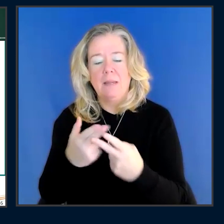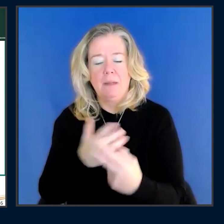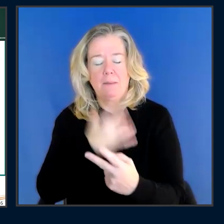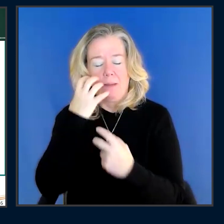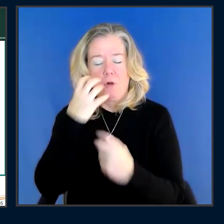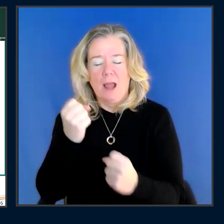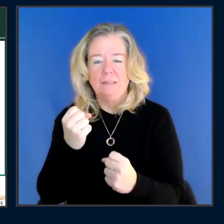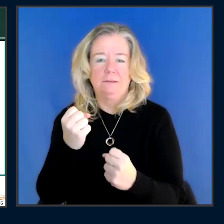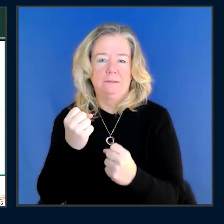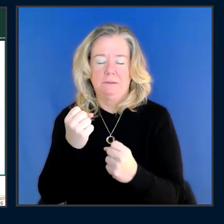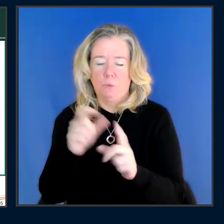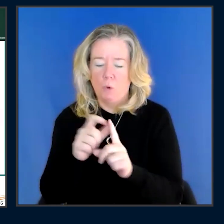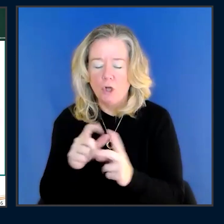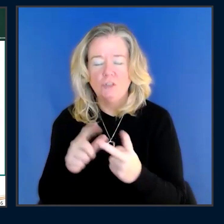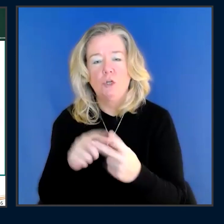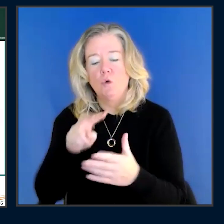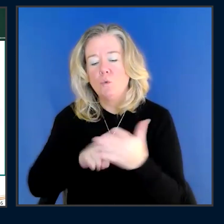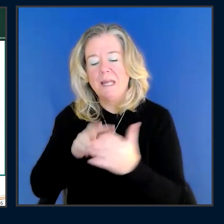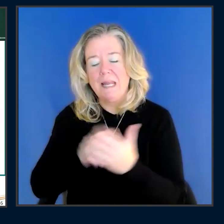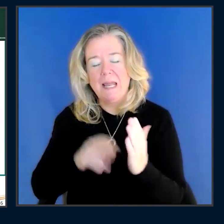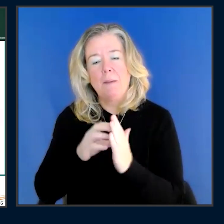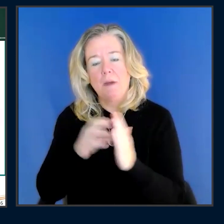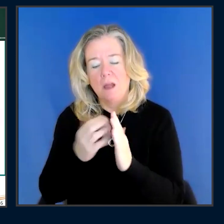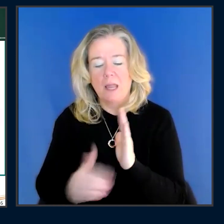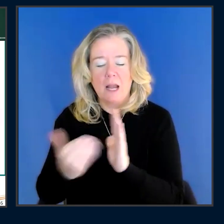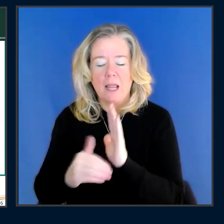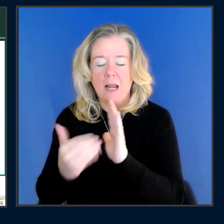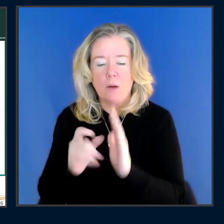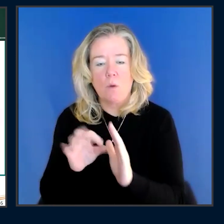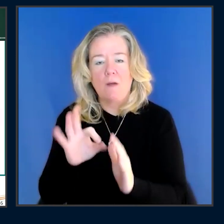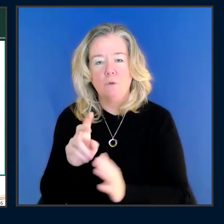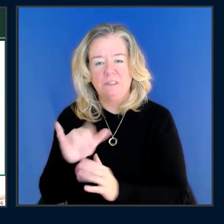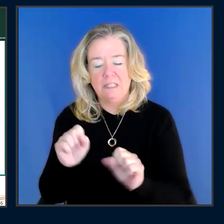Fluency can be reading a passage you've read over and over again, or fluency can be reading